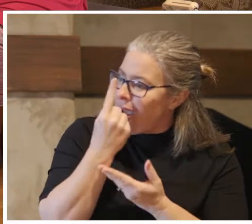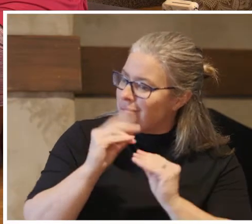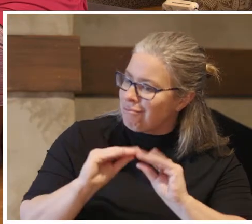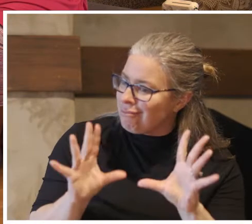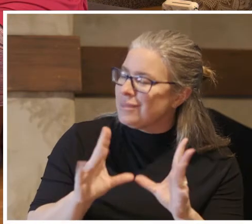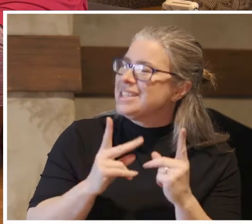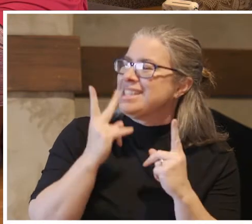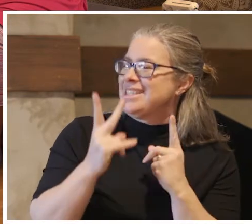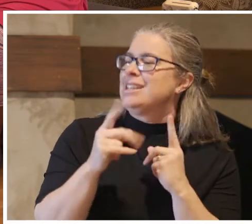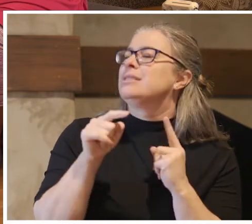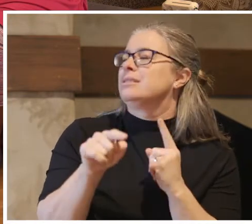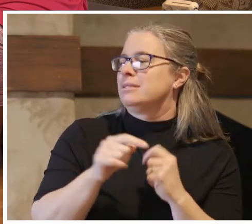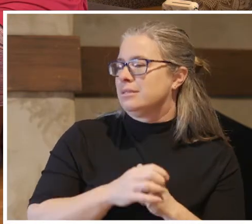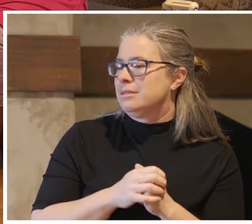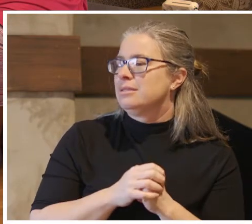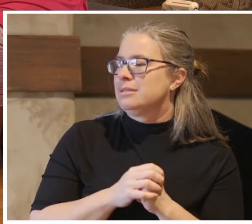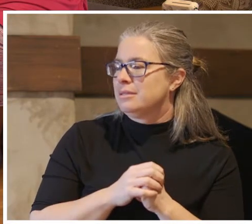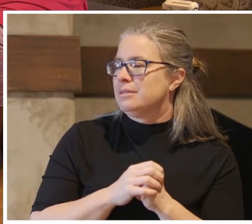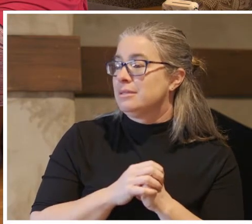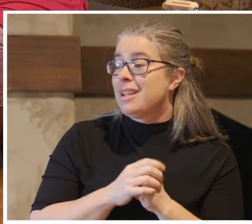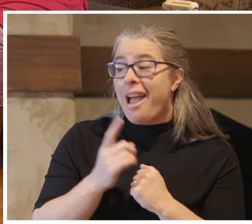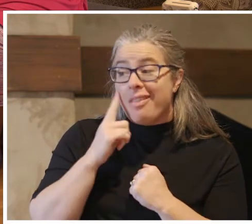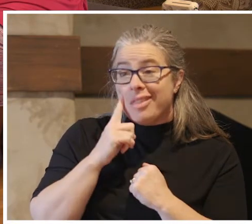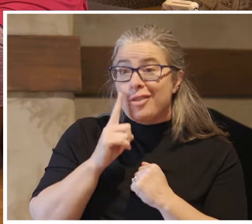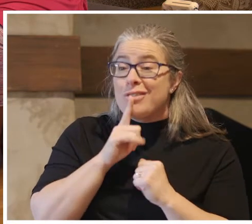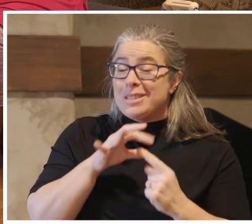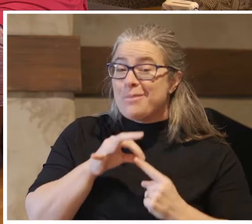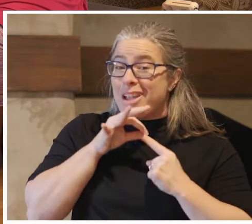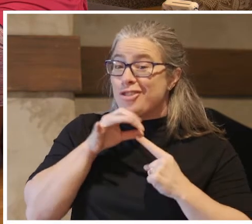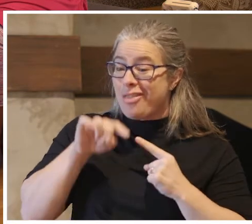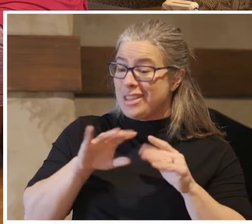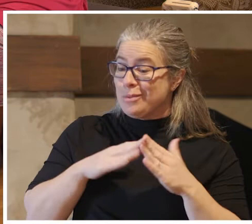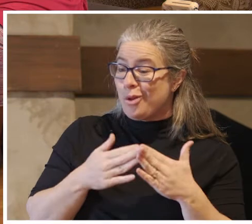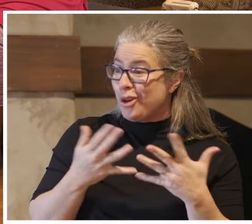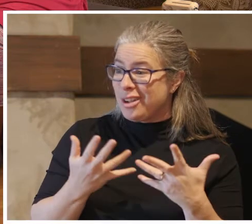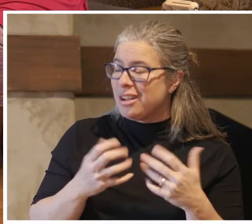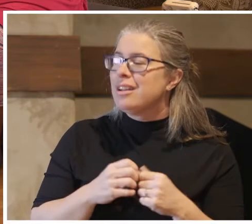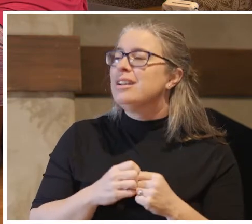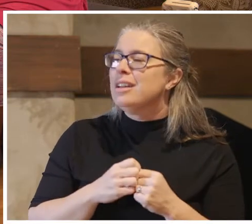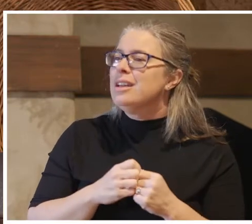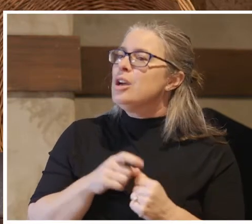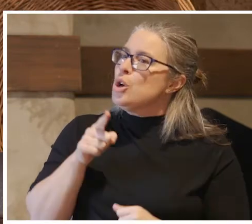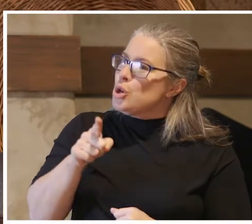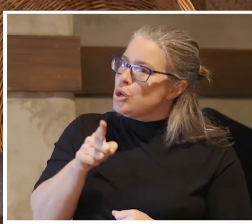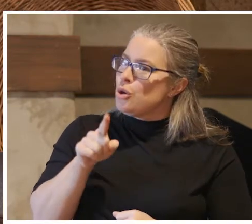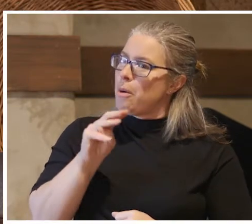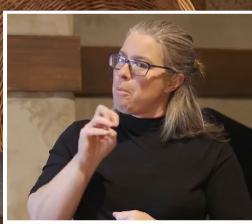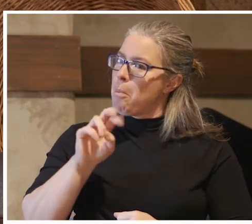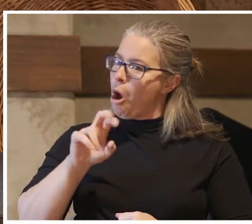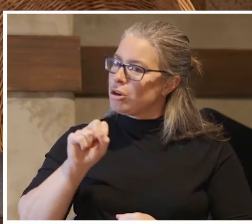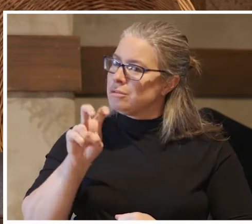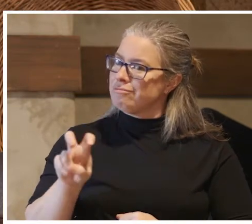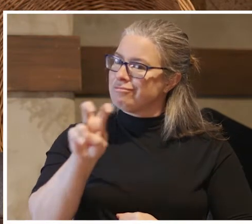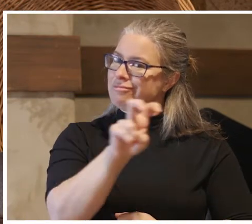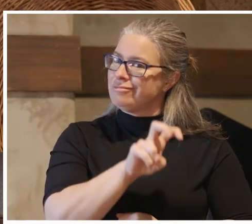what she sees when she sees it. And I think what's really special about this book is that when you and Marcus are on your adventures through the zoo,